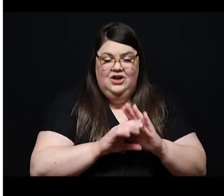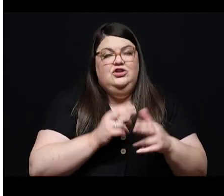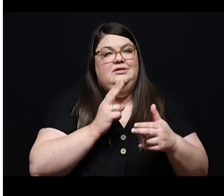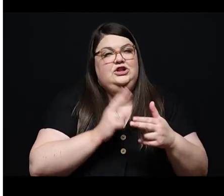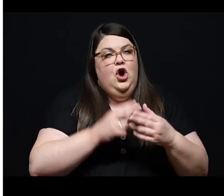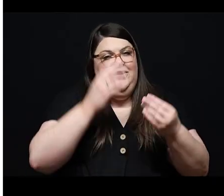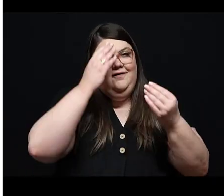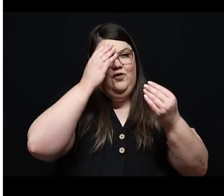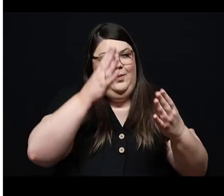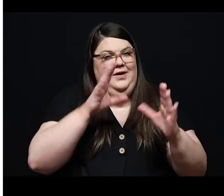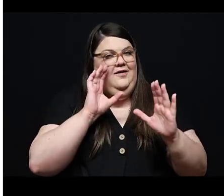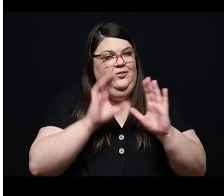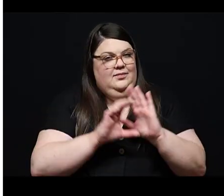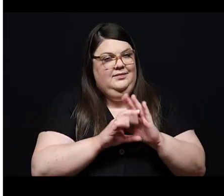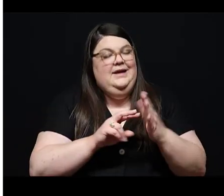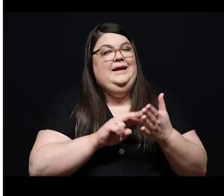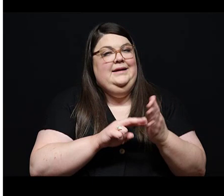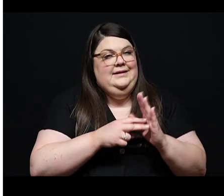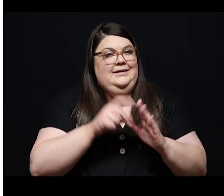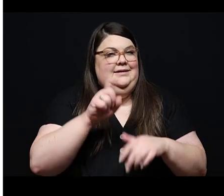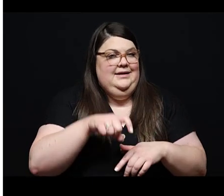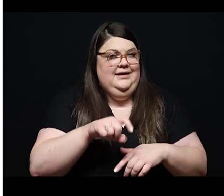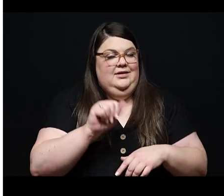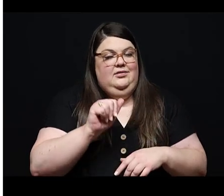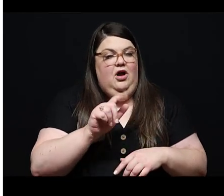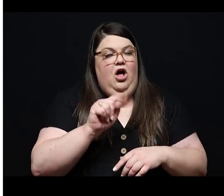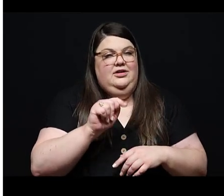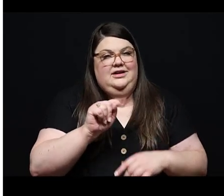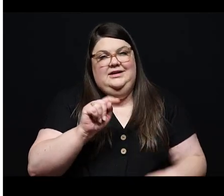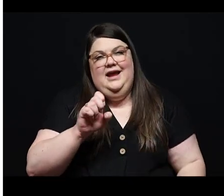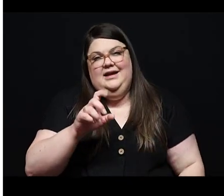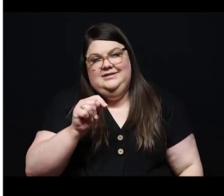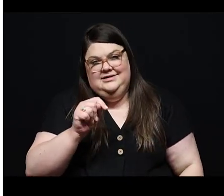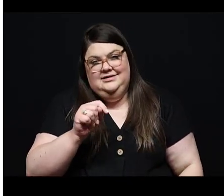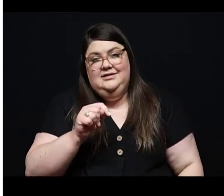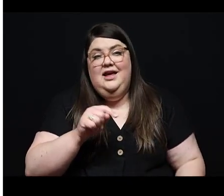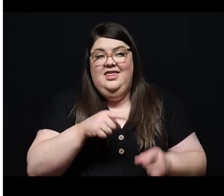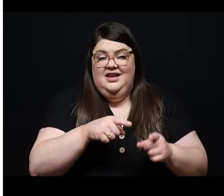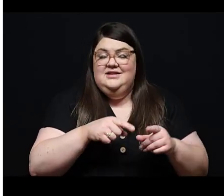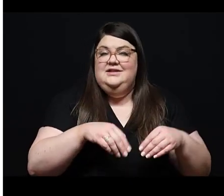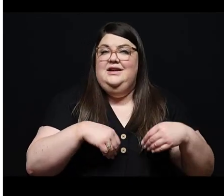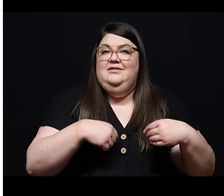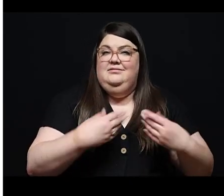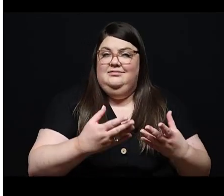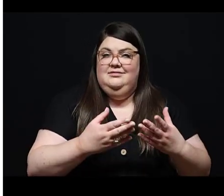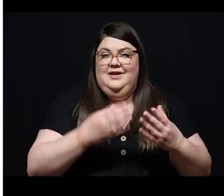need alt text. Alt text conveys this information to readers who use assistive technology devices.